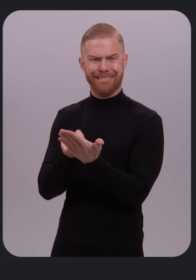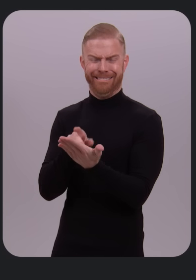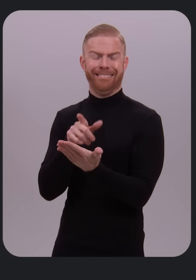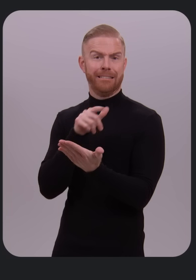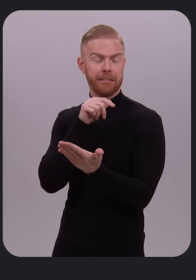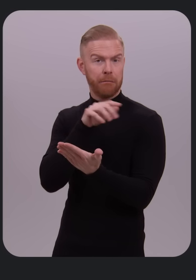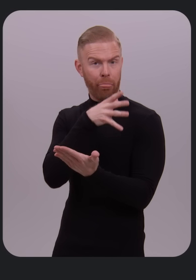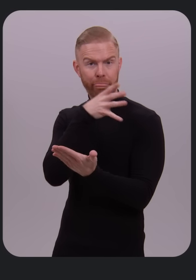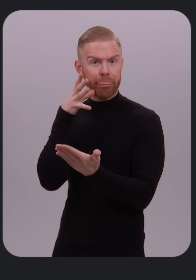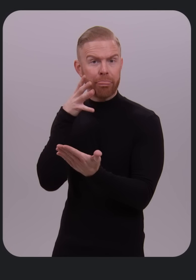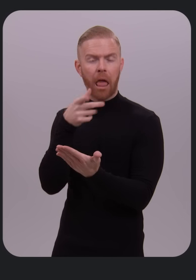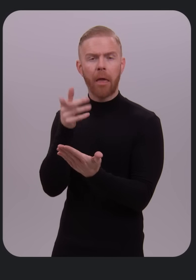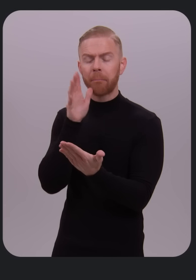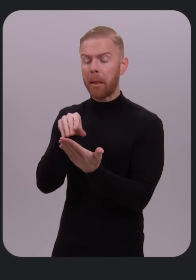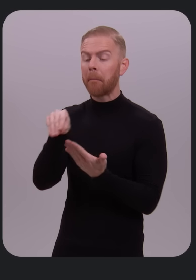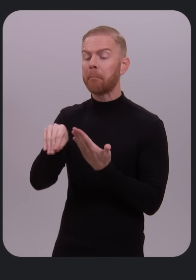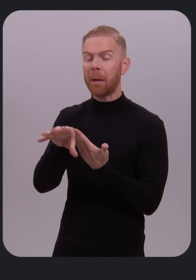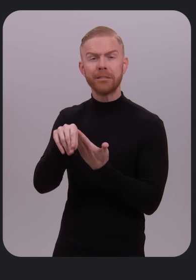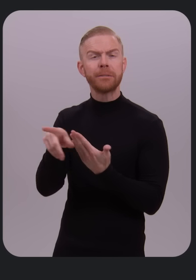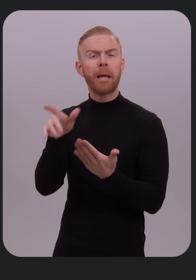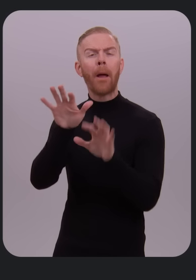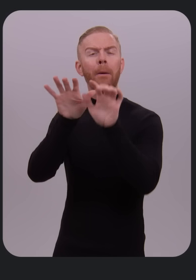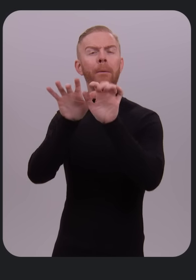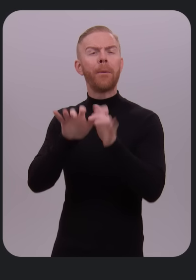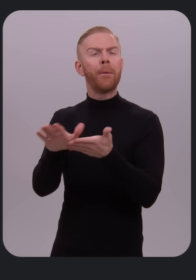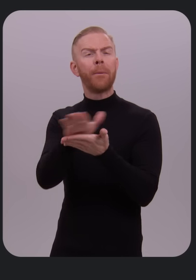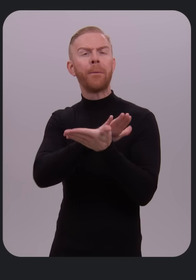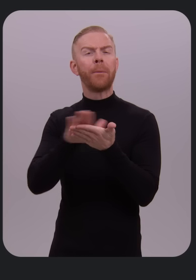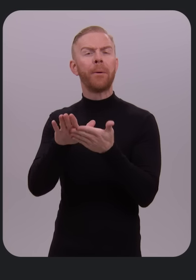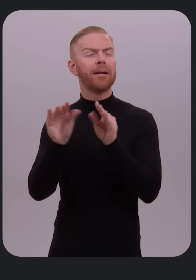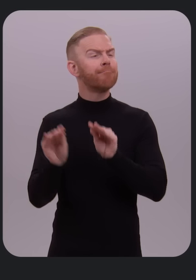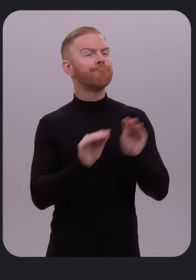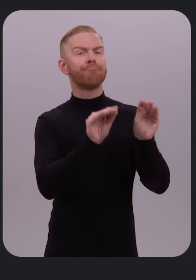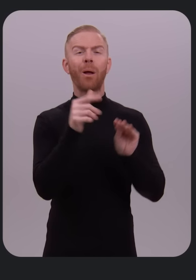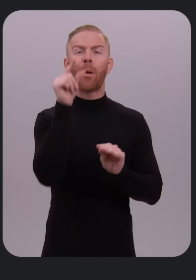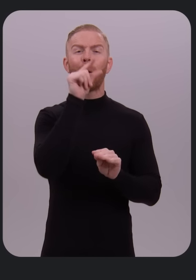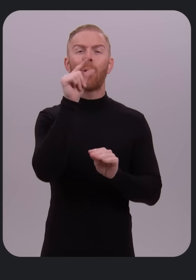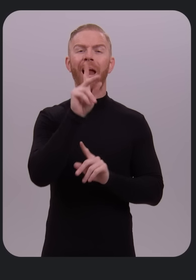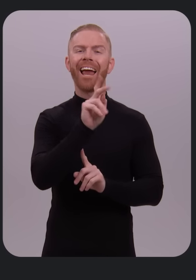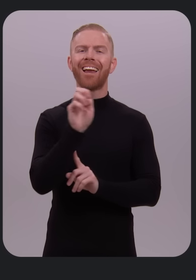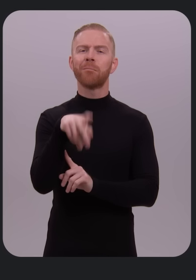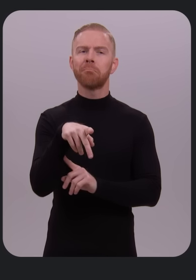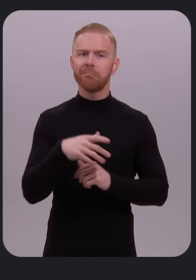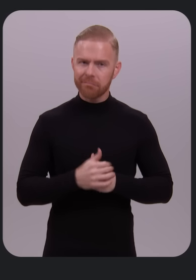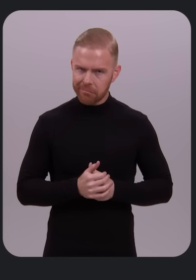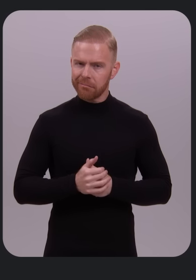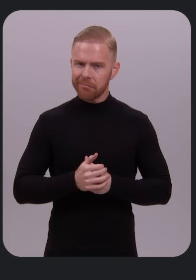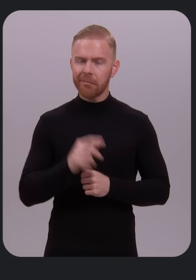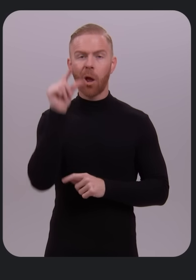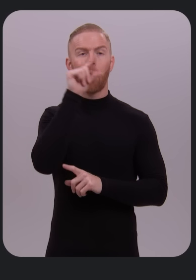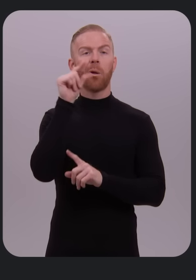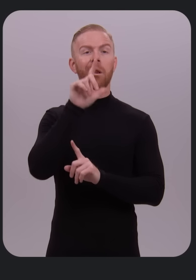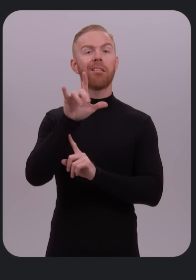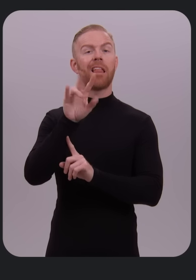can turn those scribbles into a neat list in Google Keep. Our Gemini Live roadmap is overflowing